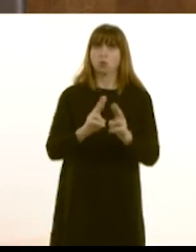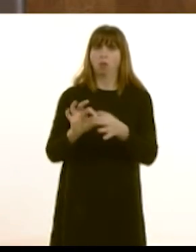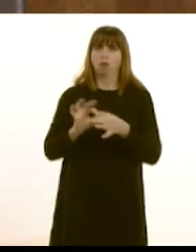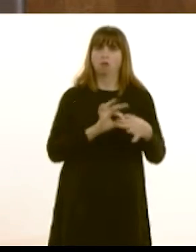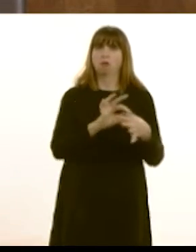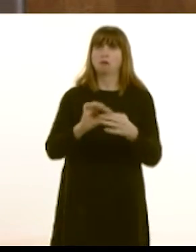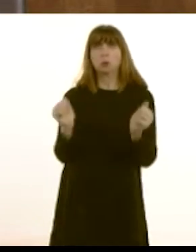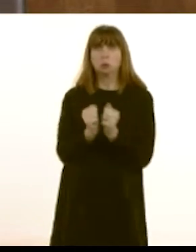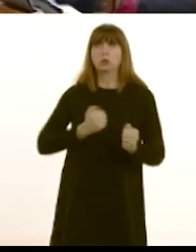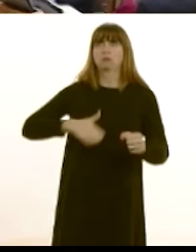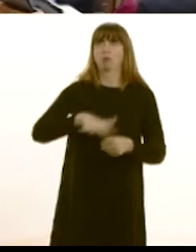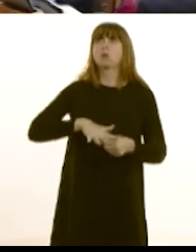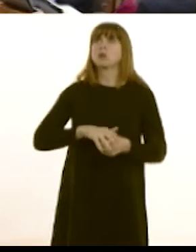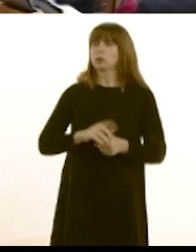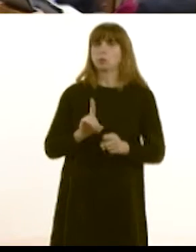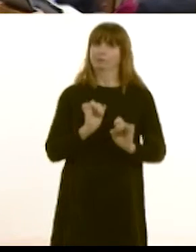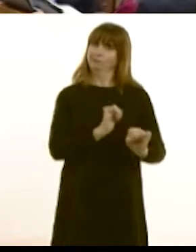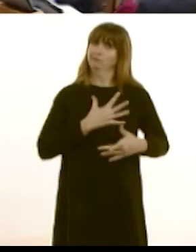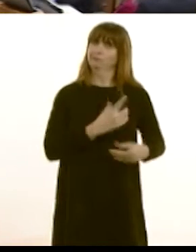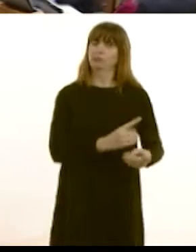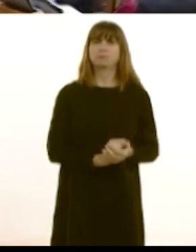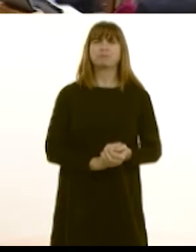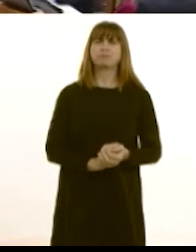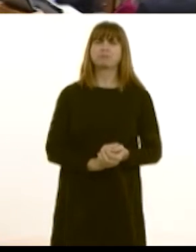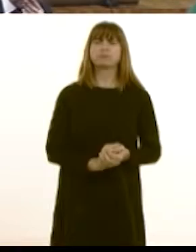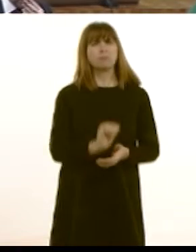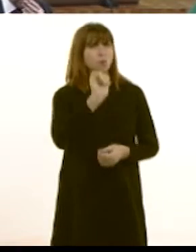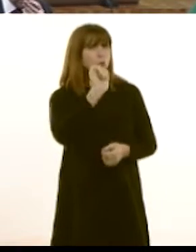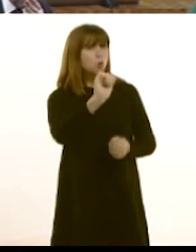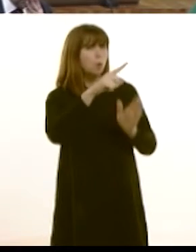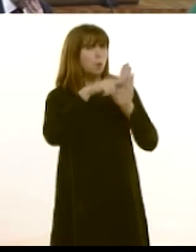Kirsty Williams: First Minister, your Government-stated policy is that federation can indeed be a